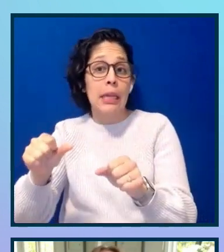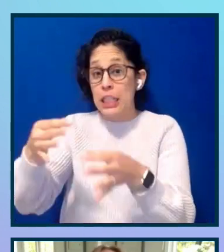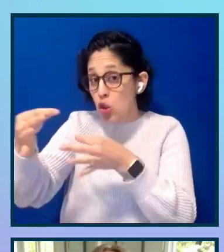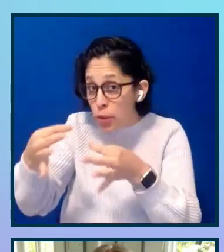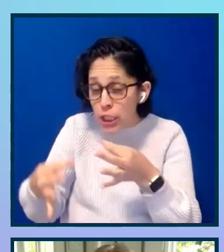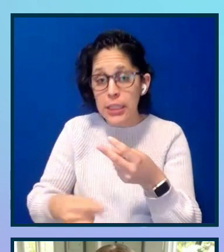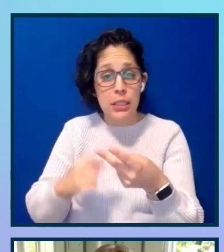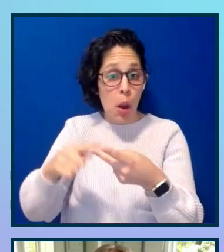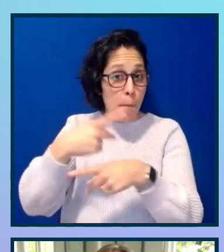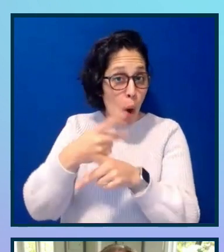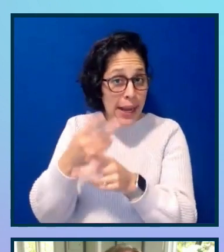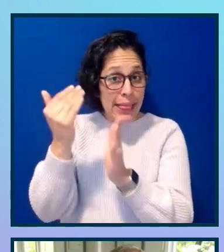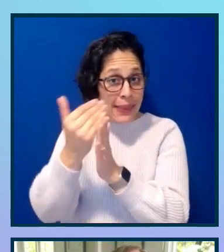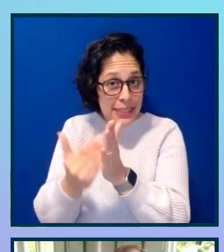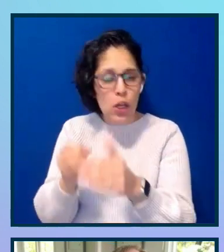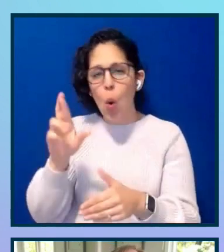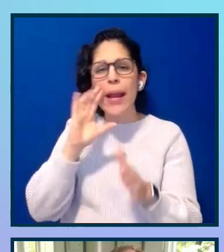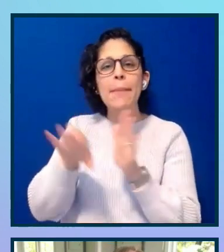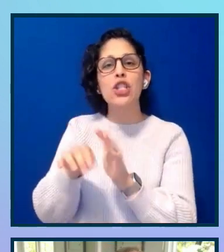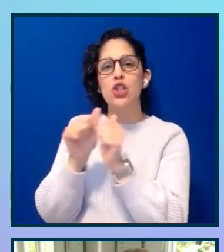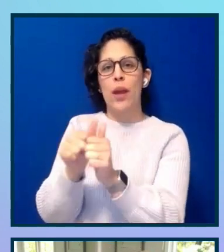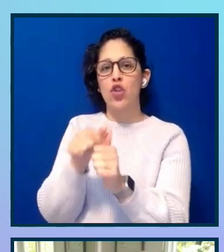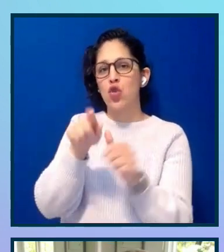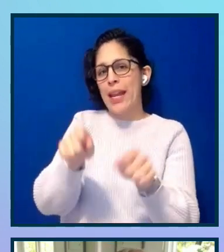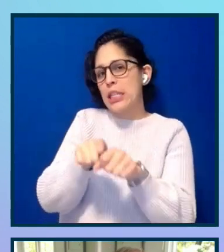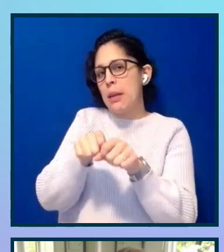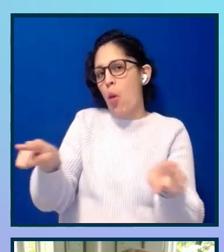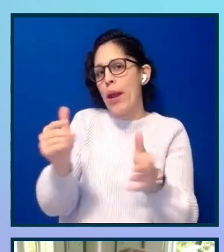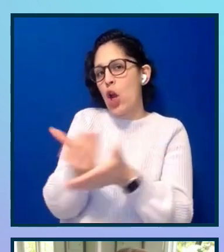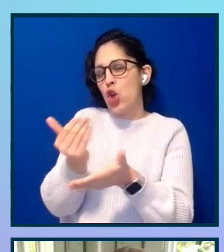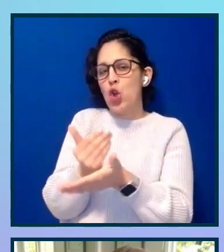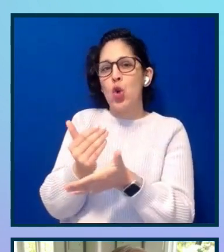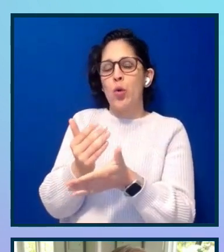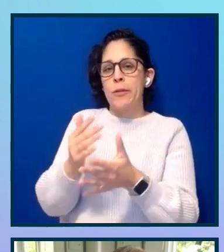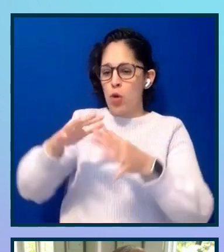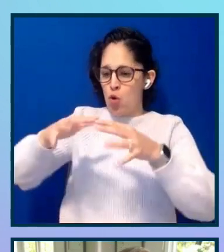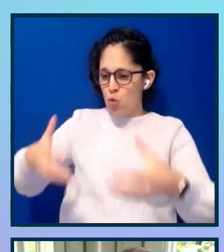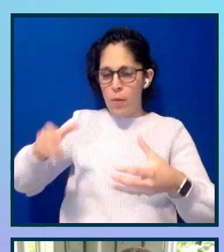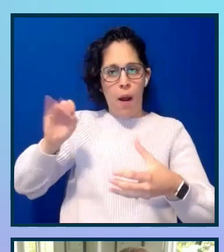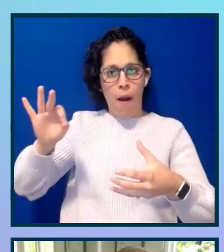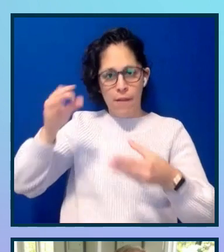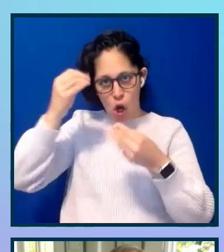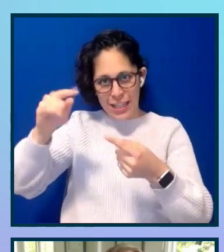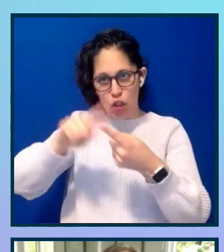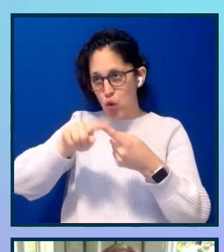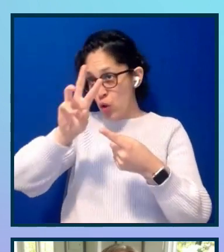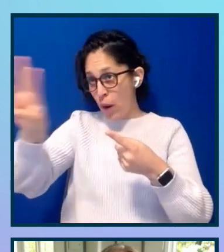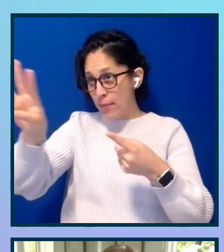and the images together so that you can deploy a new batch of content to the web and roll back and do all those particular things.